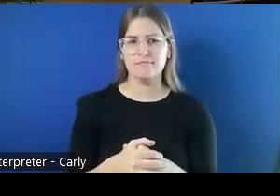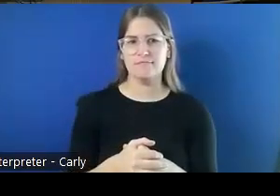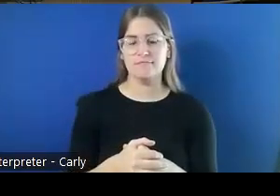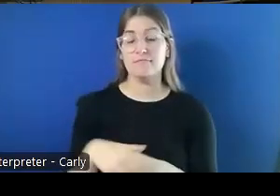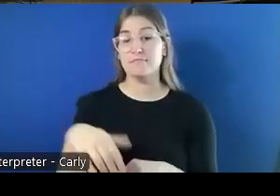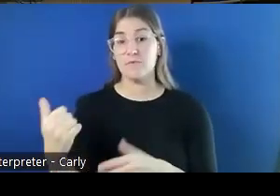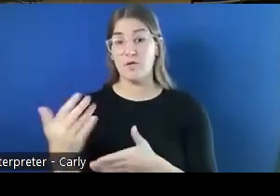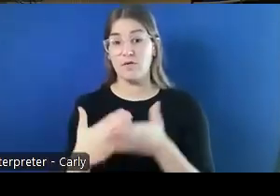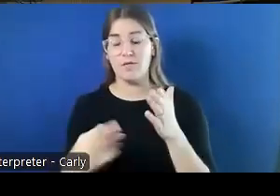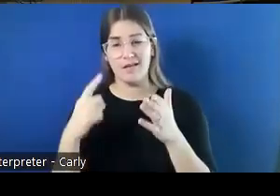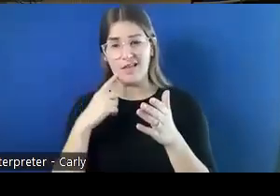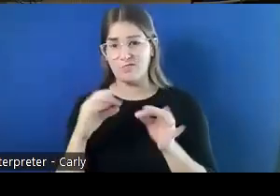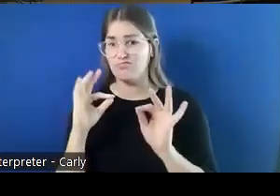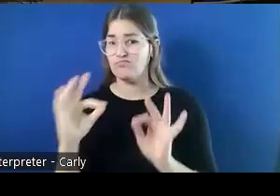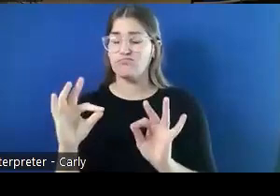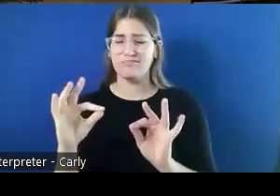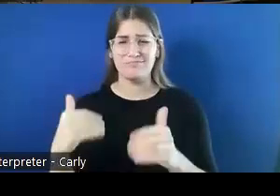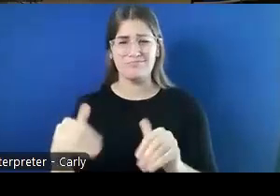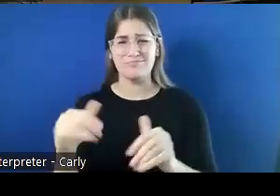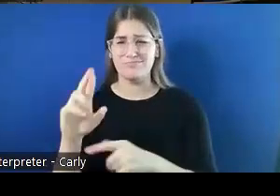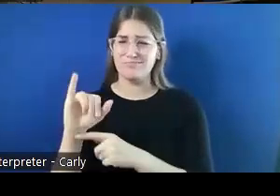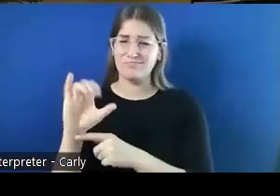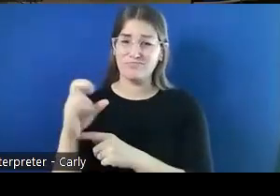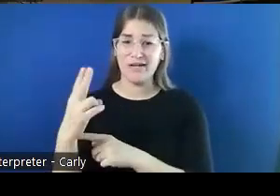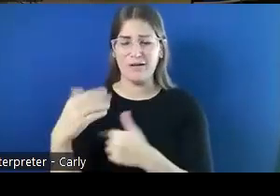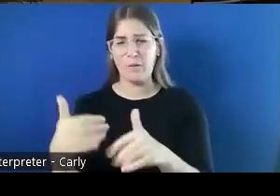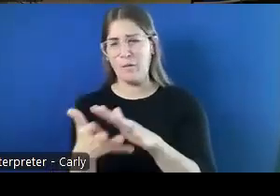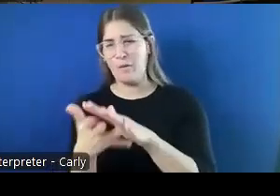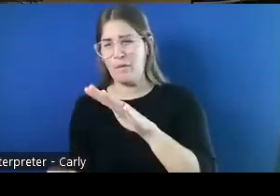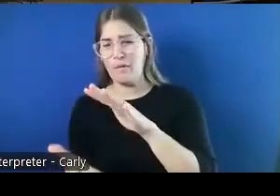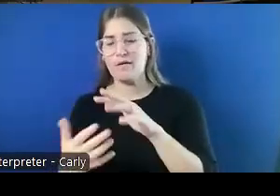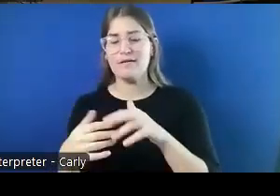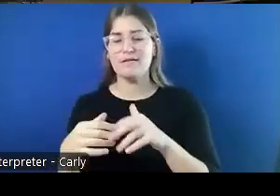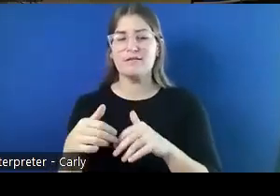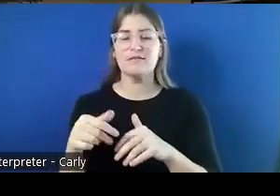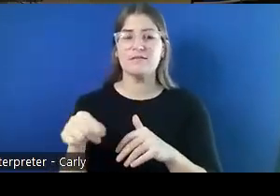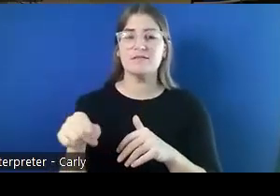is that you know it's always impressed upon me how especially with cancer you know we sort of